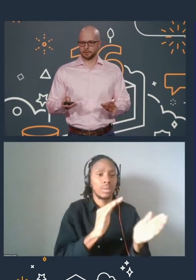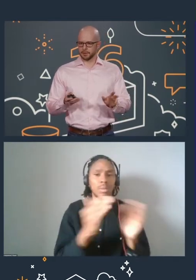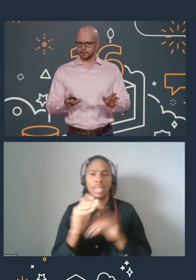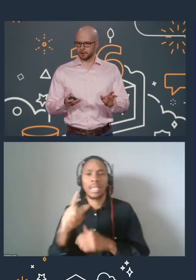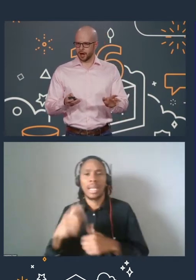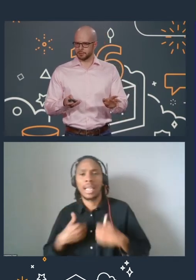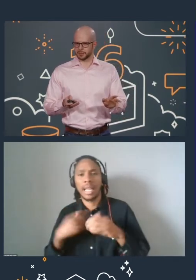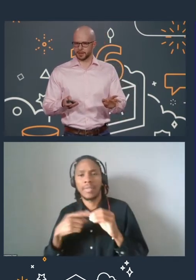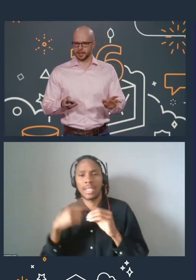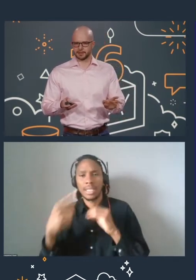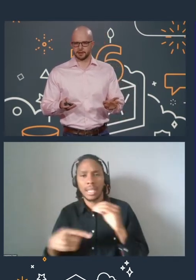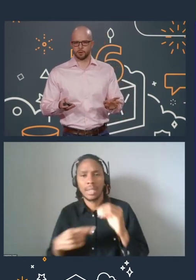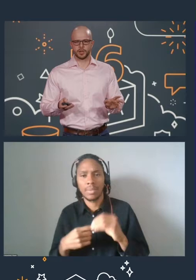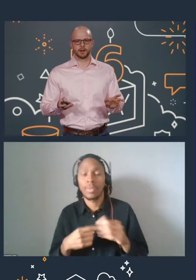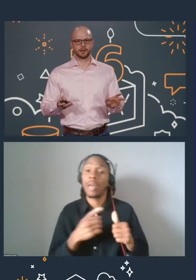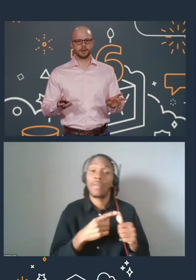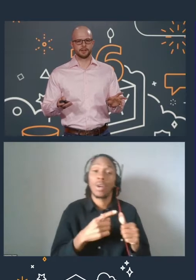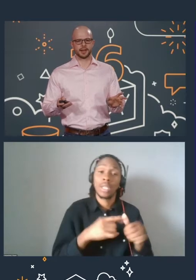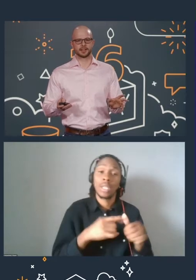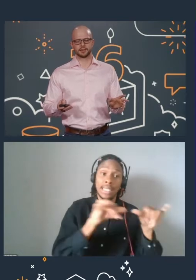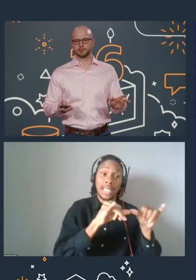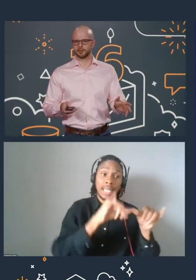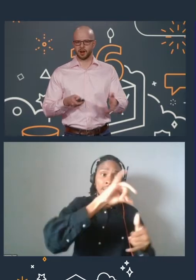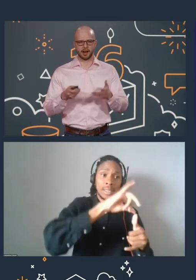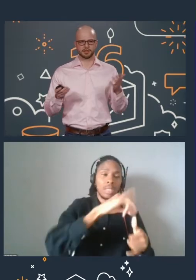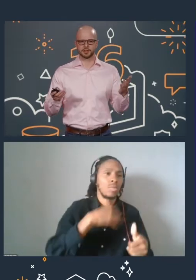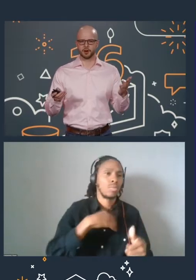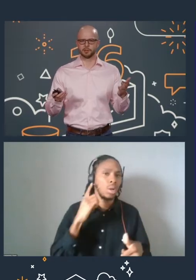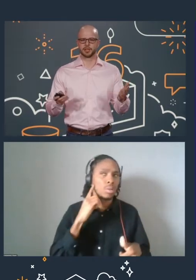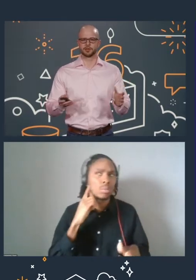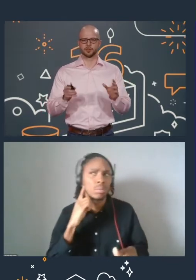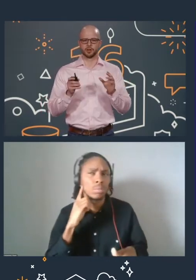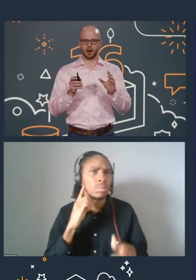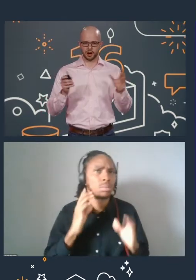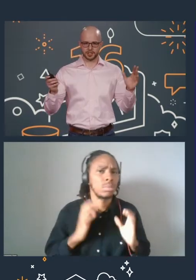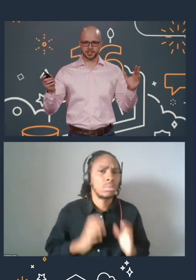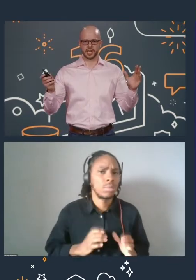Well, first for object-size, we heard that customers often co-mingled large